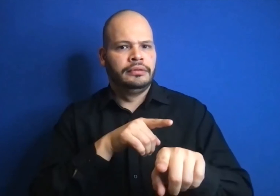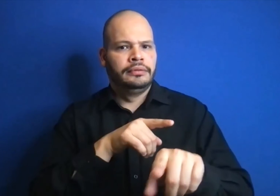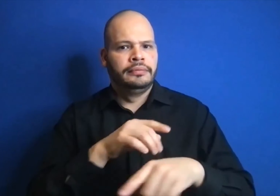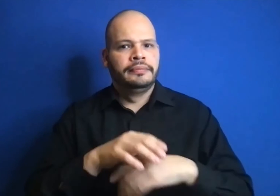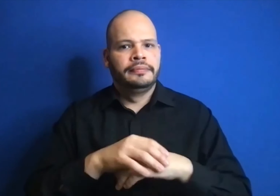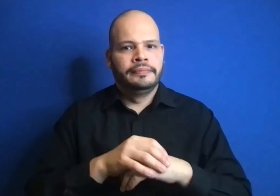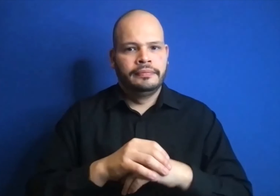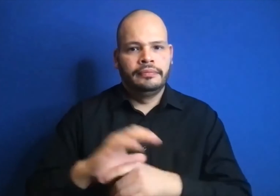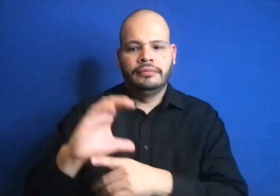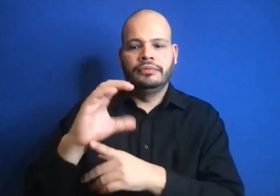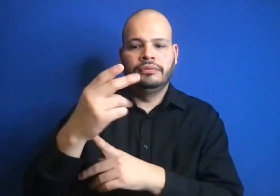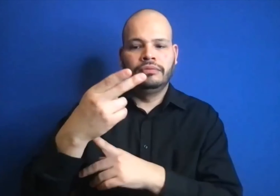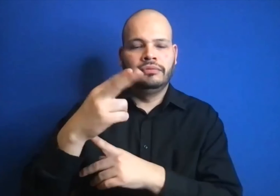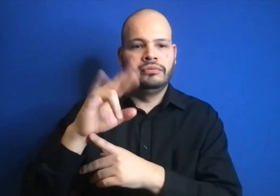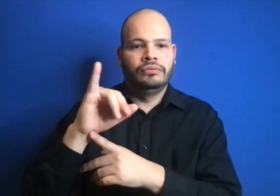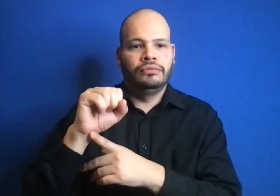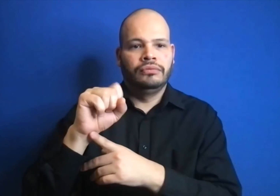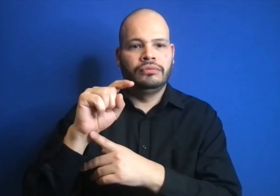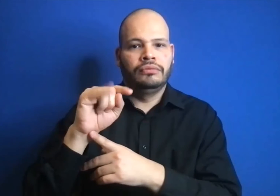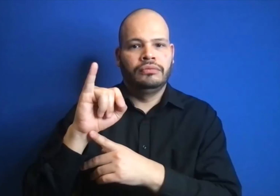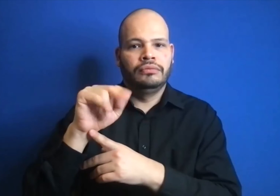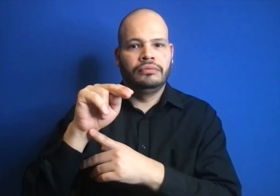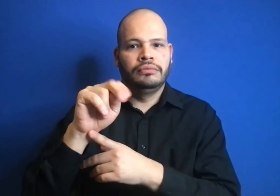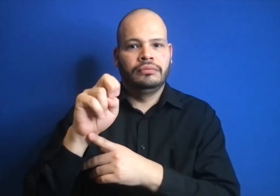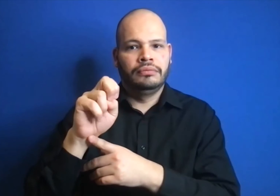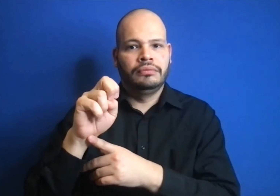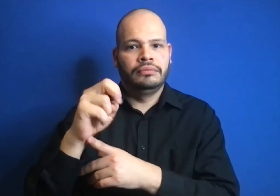The answer is B) Christine Harkins